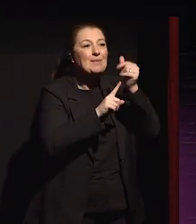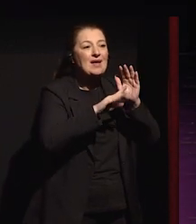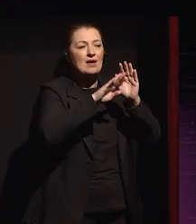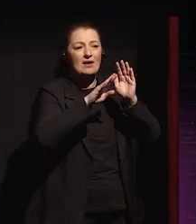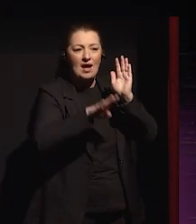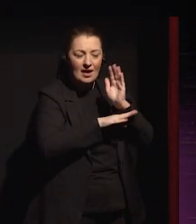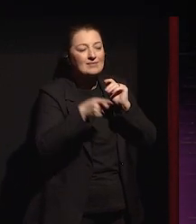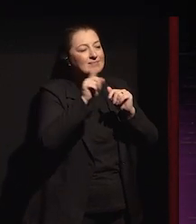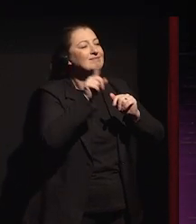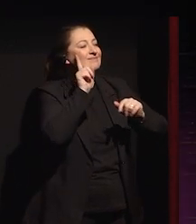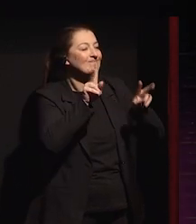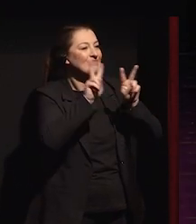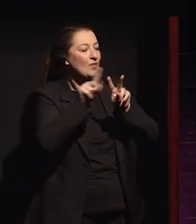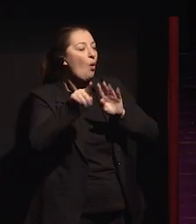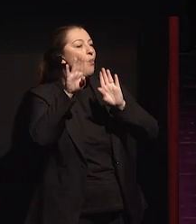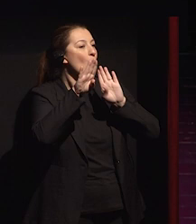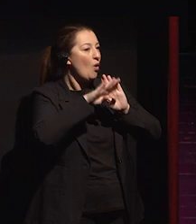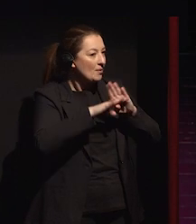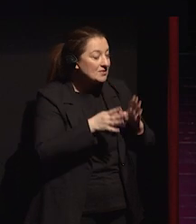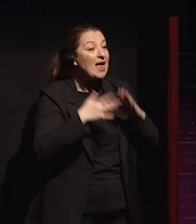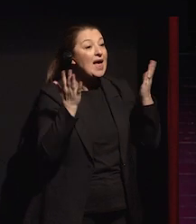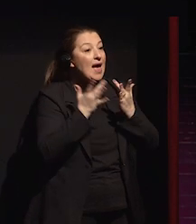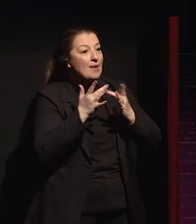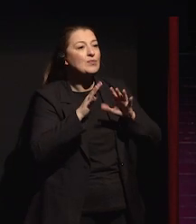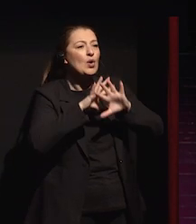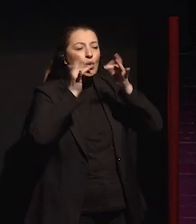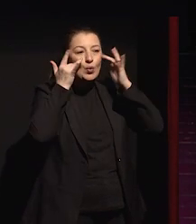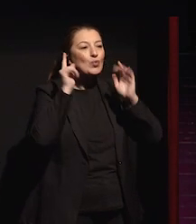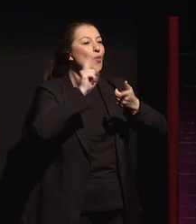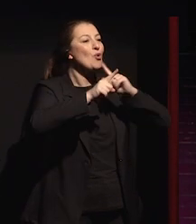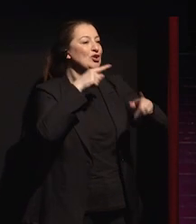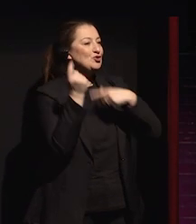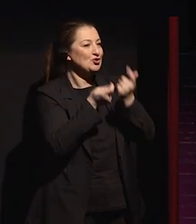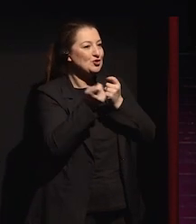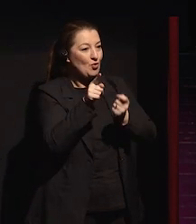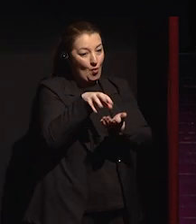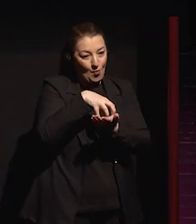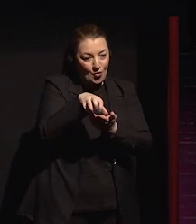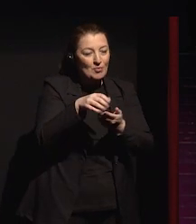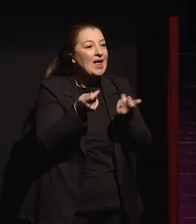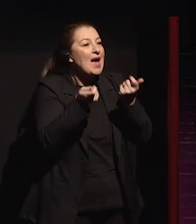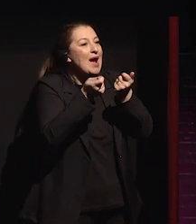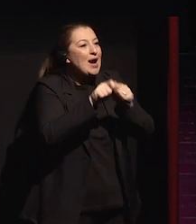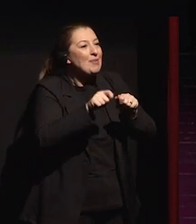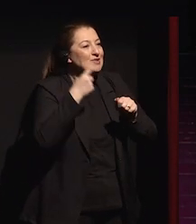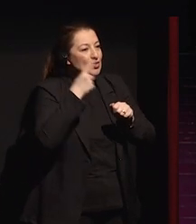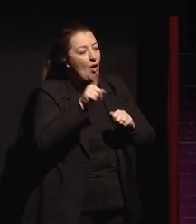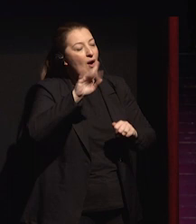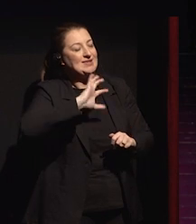Wowsers Istanbul programming, and thanks to her Cultural Policy Studies department will host the festival's closure, our last panel discussion,